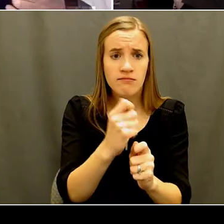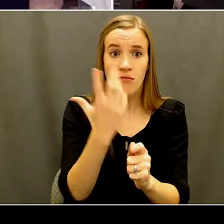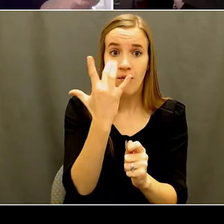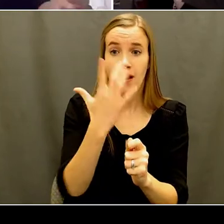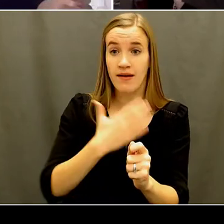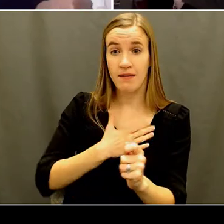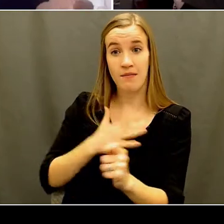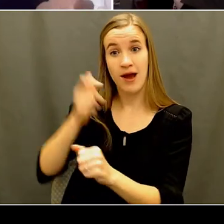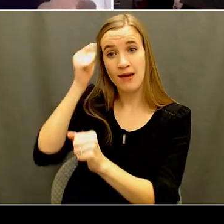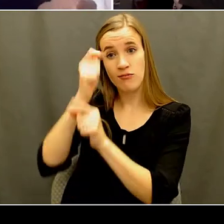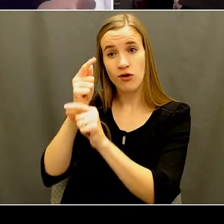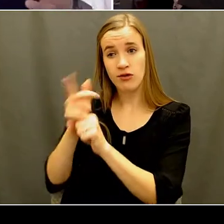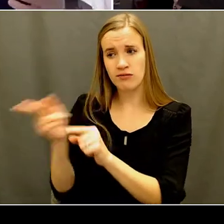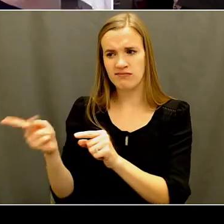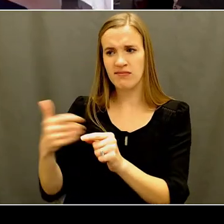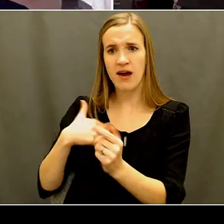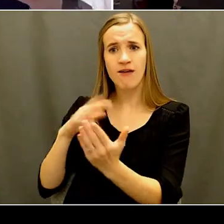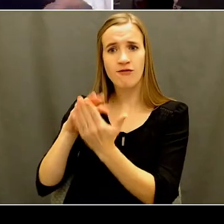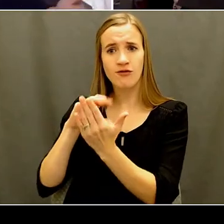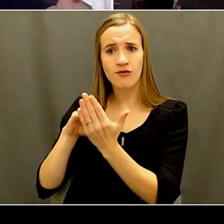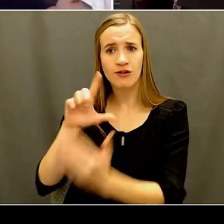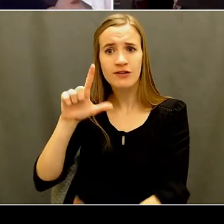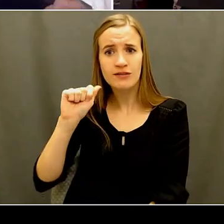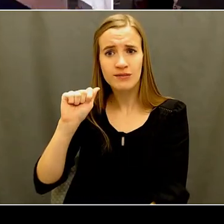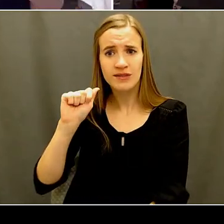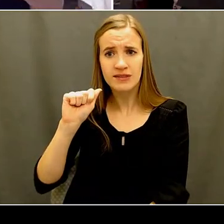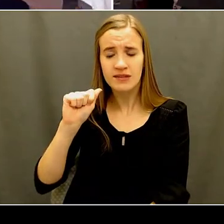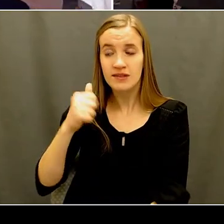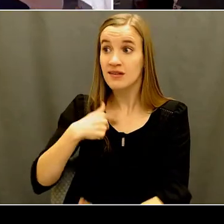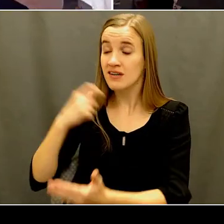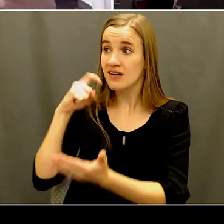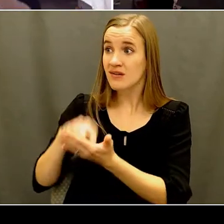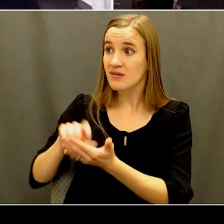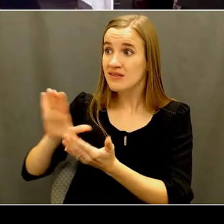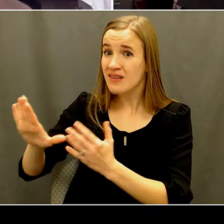disparities that they experienced on a regular basis because education was not